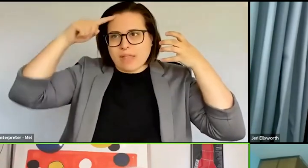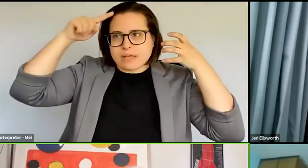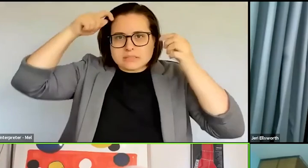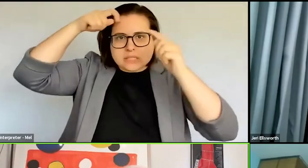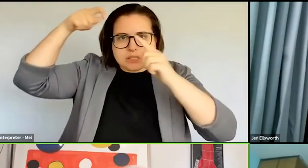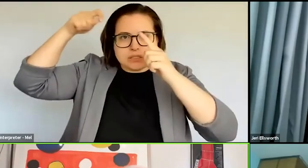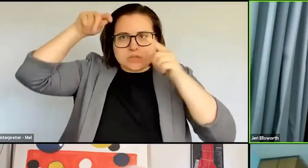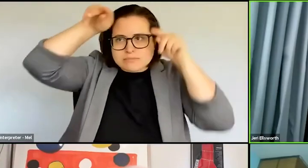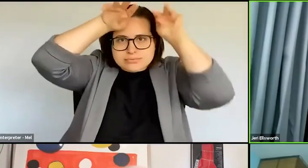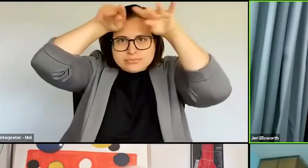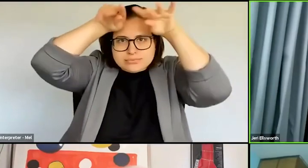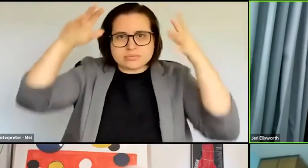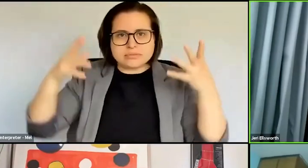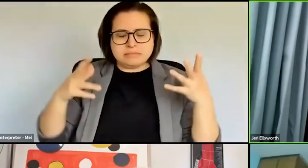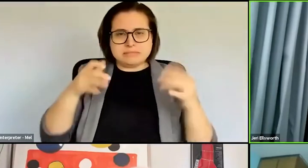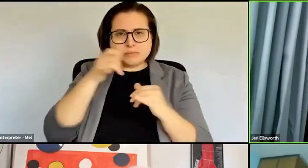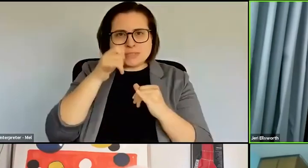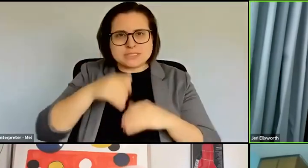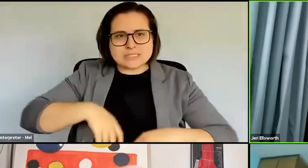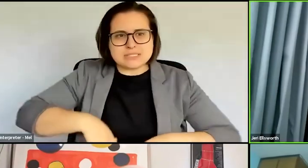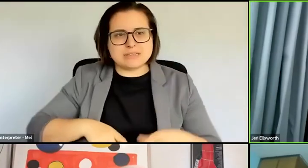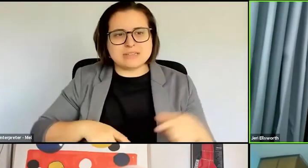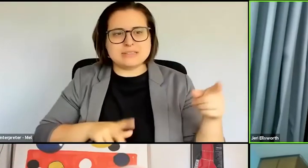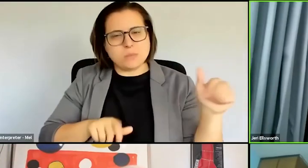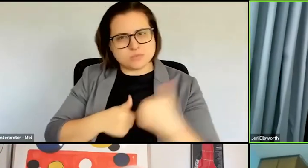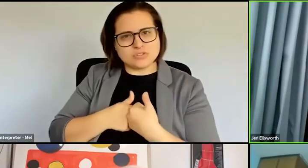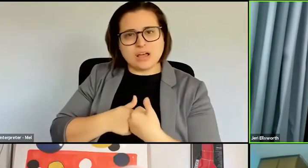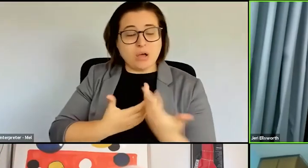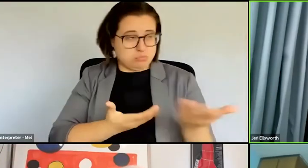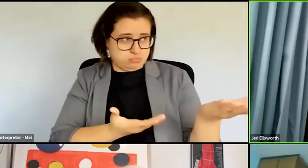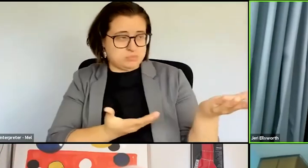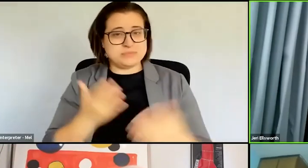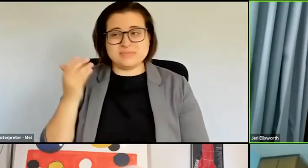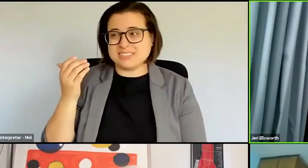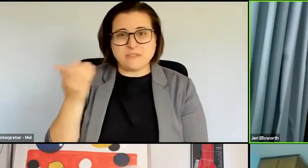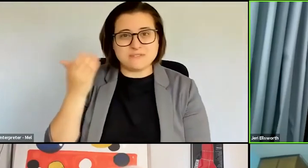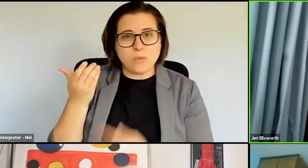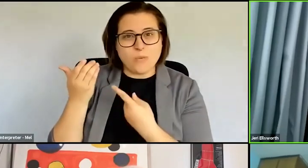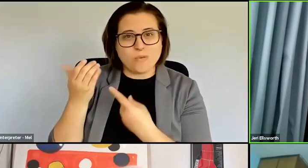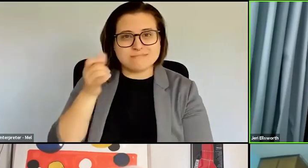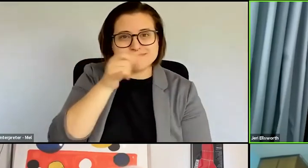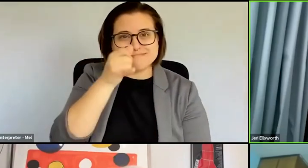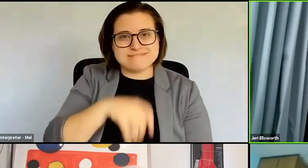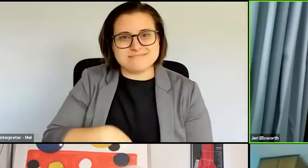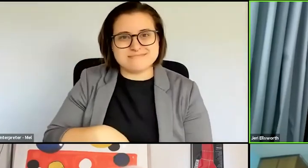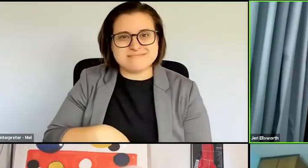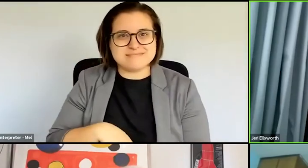Let me challenge you on that though I mean Please. Yeah cell phones are kind of ridiculous, like if we just Etch A Sketch you know